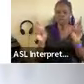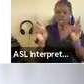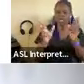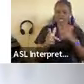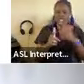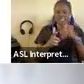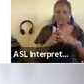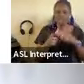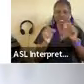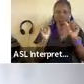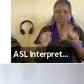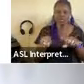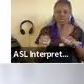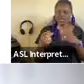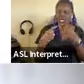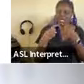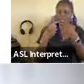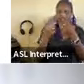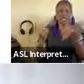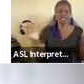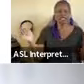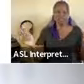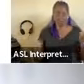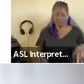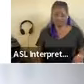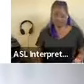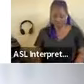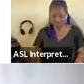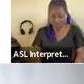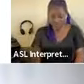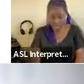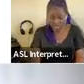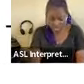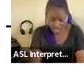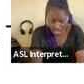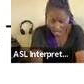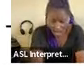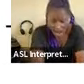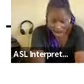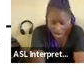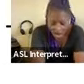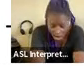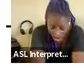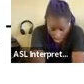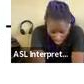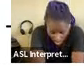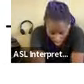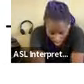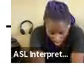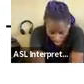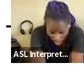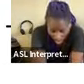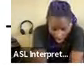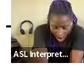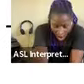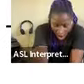in the community who need access to it first. One thing that we do want to continue to